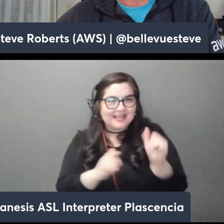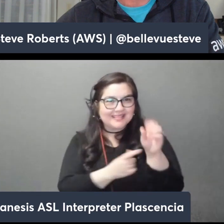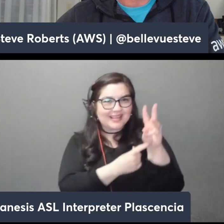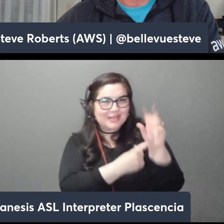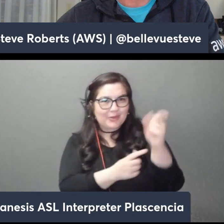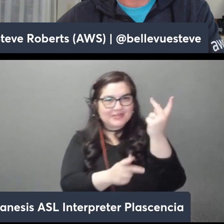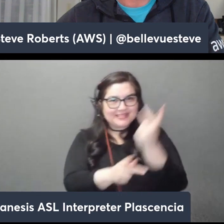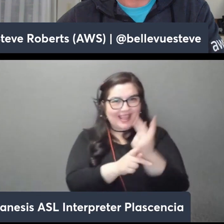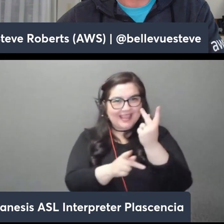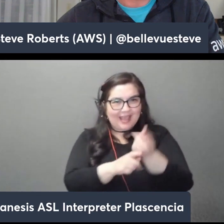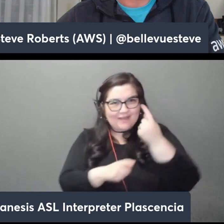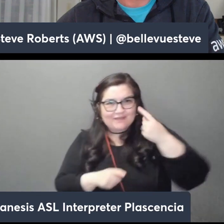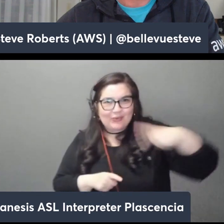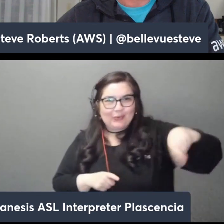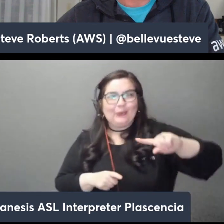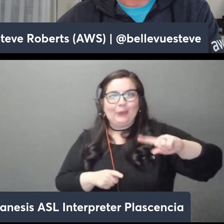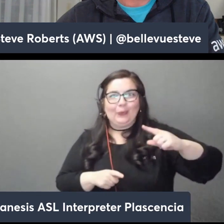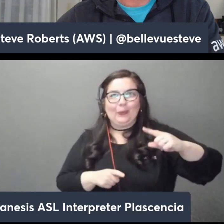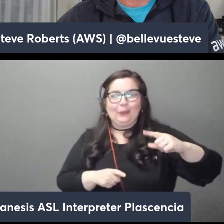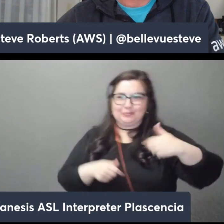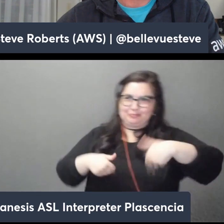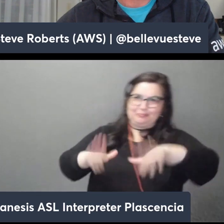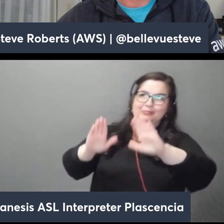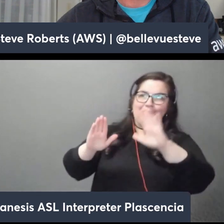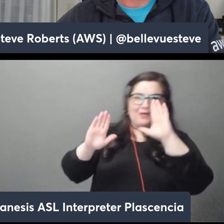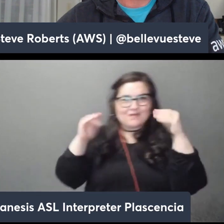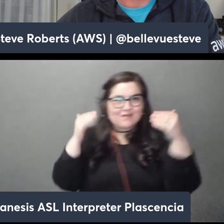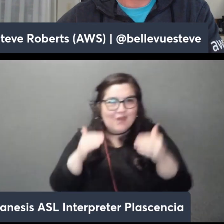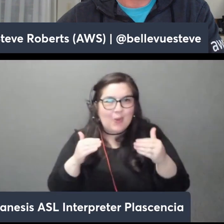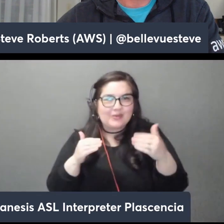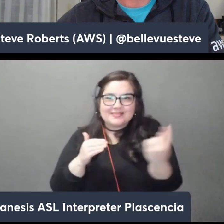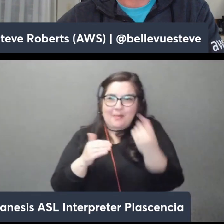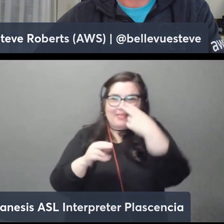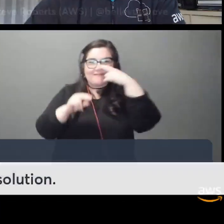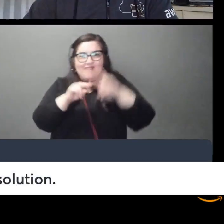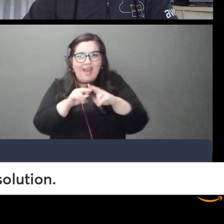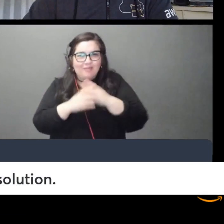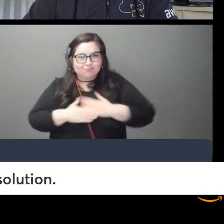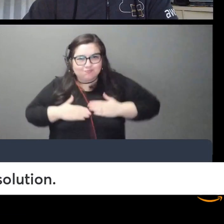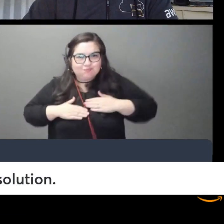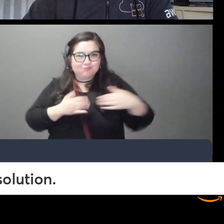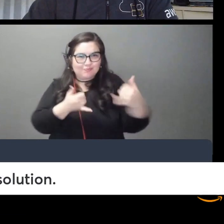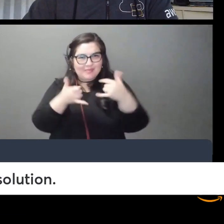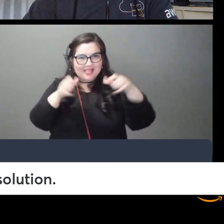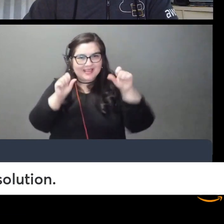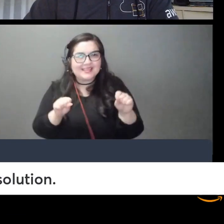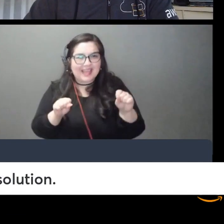so they can actually focus on making something that's really fun and really playable. Yeah, we like to say that we kind of,